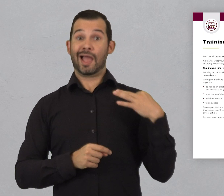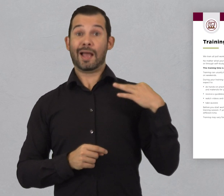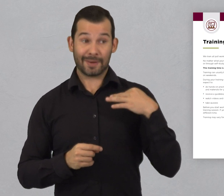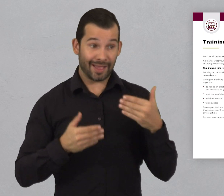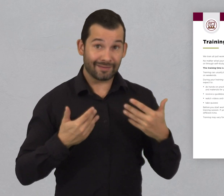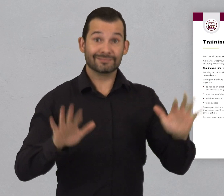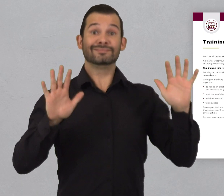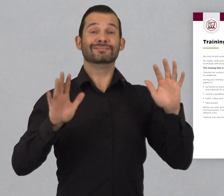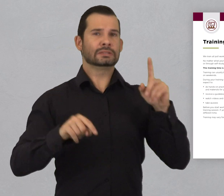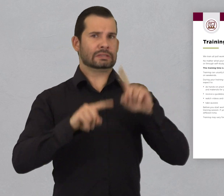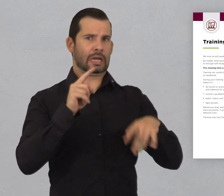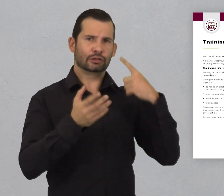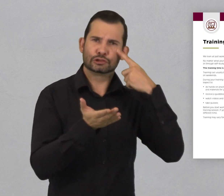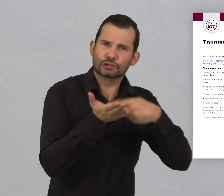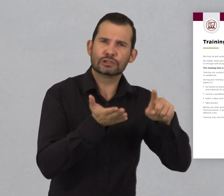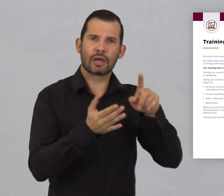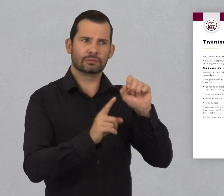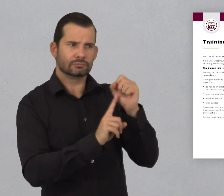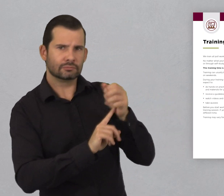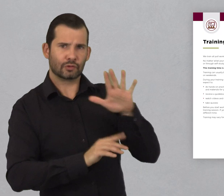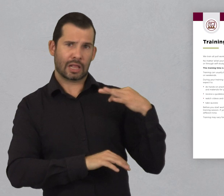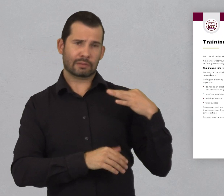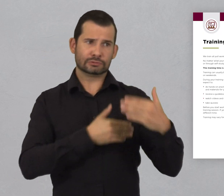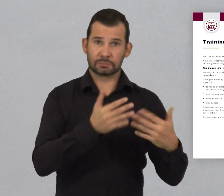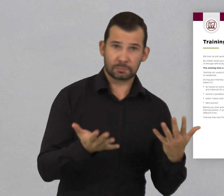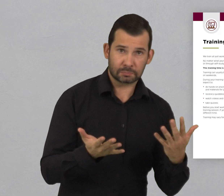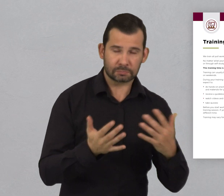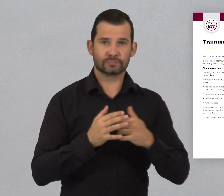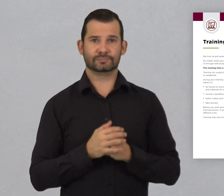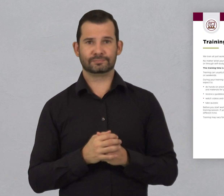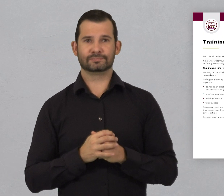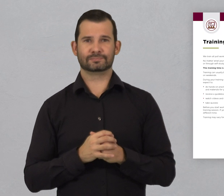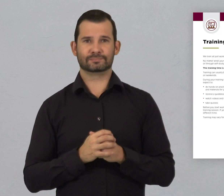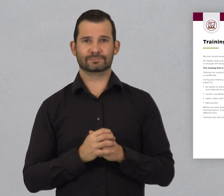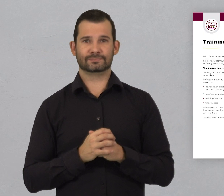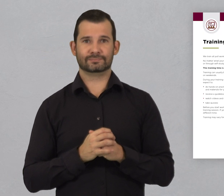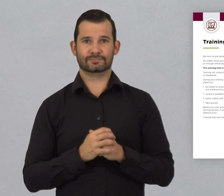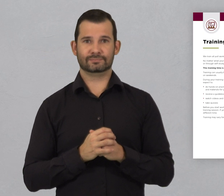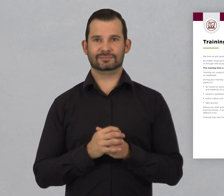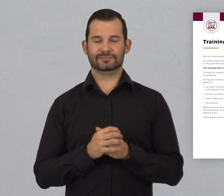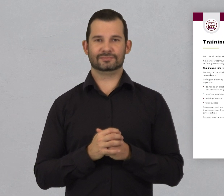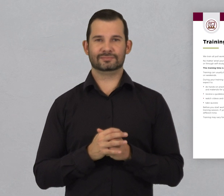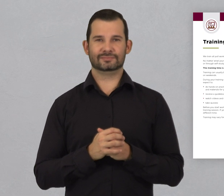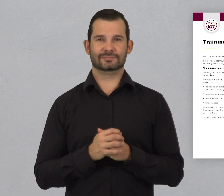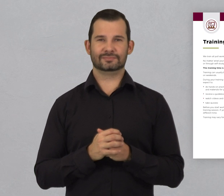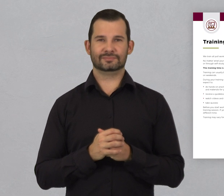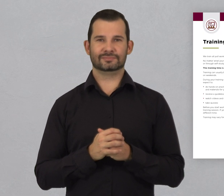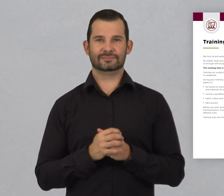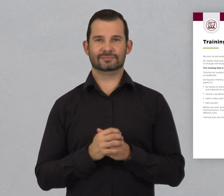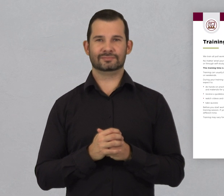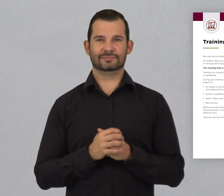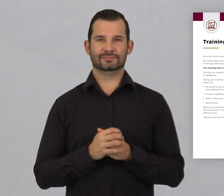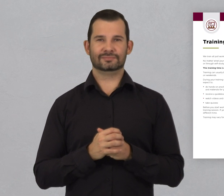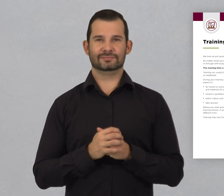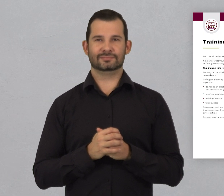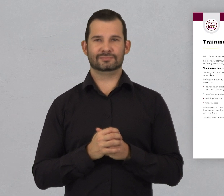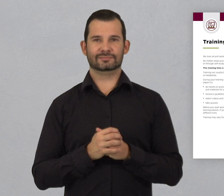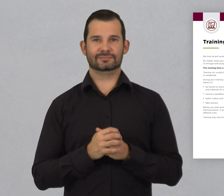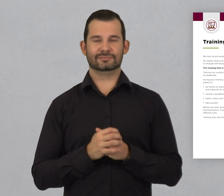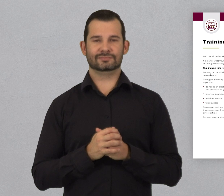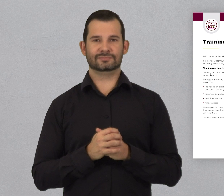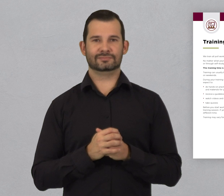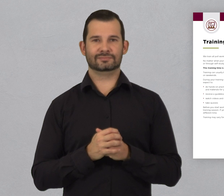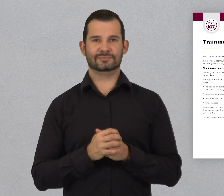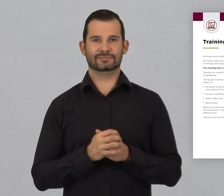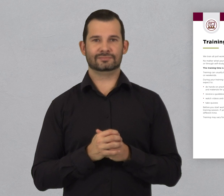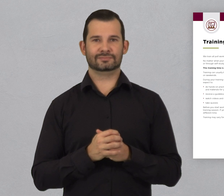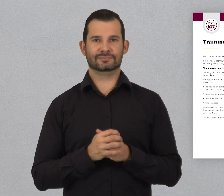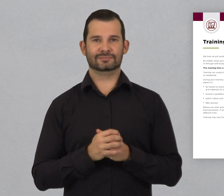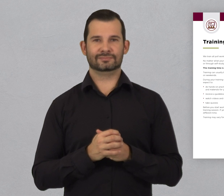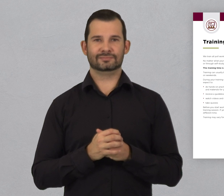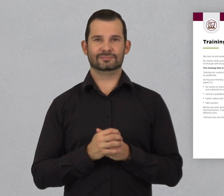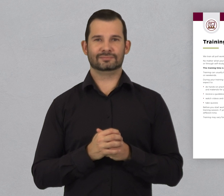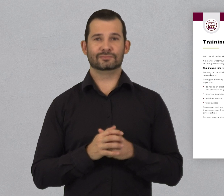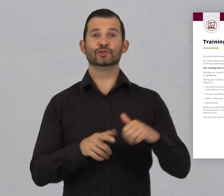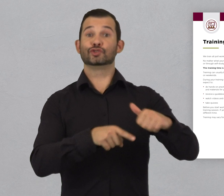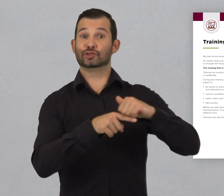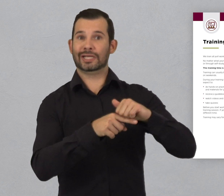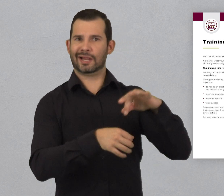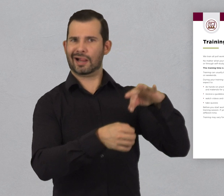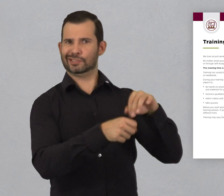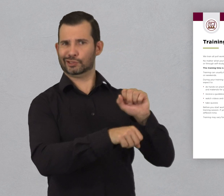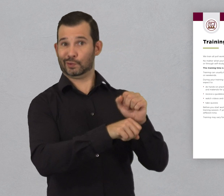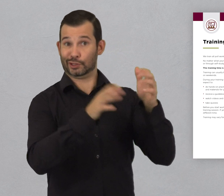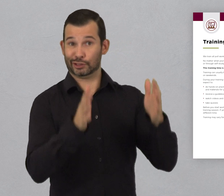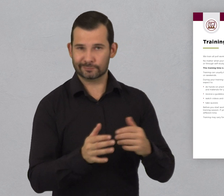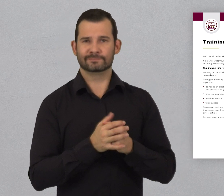status of your application. Training election workers